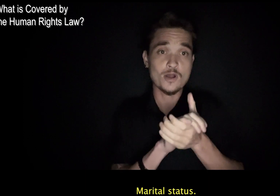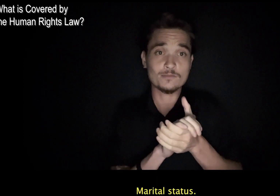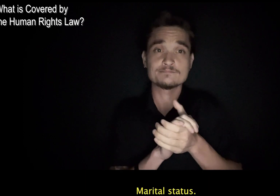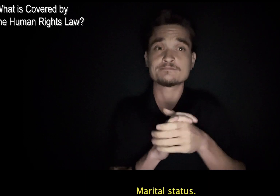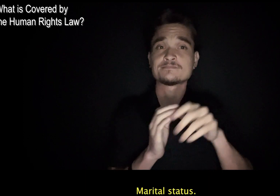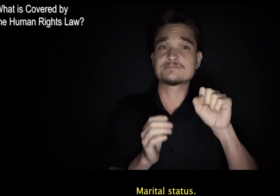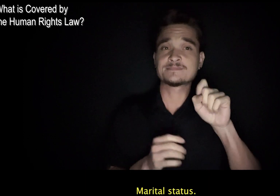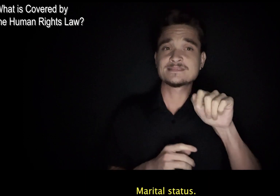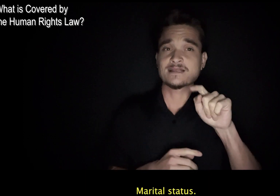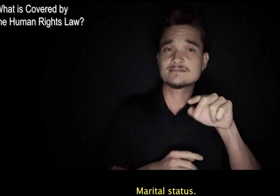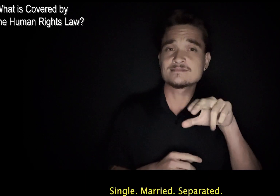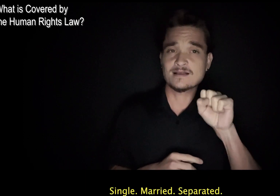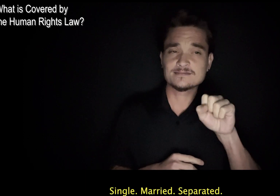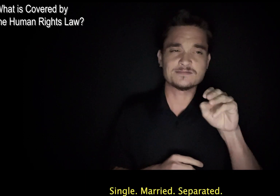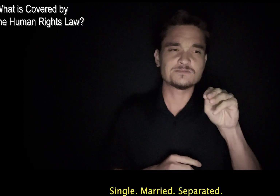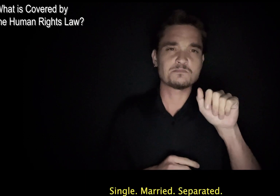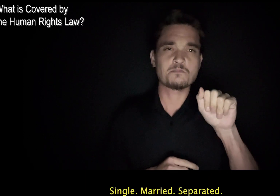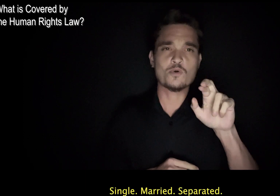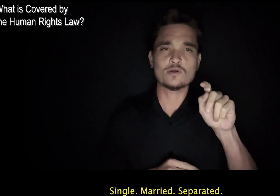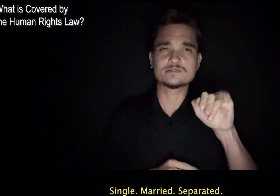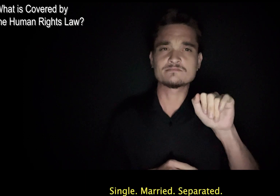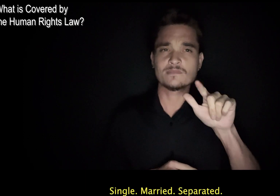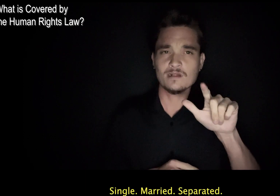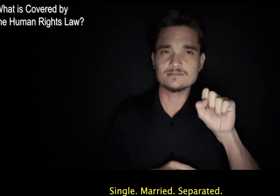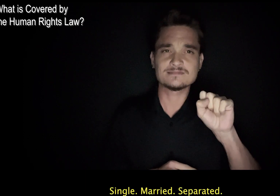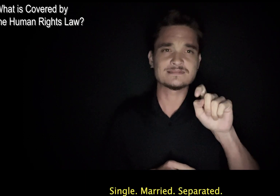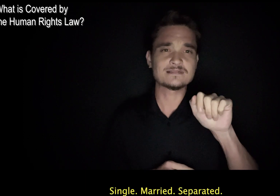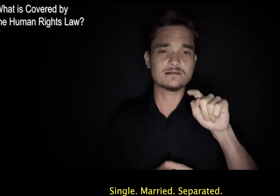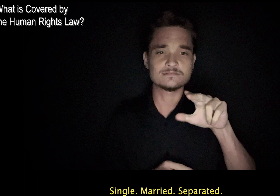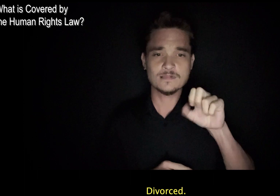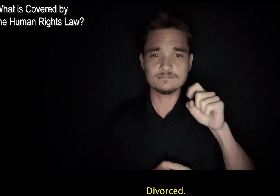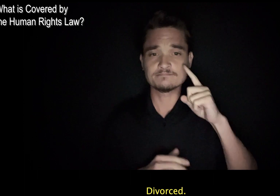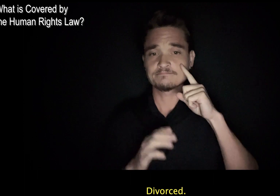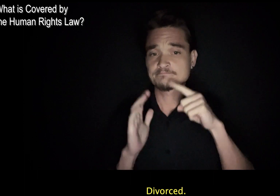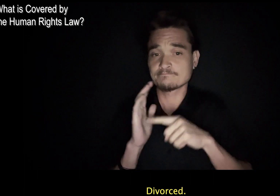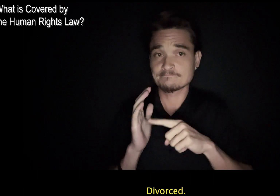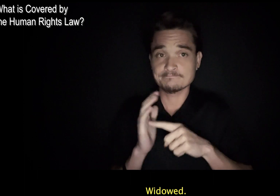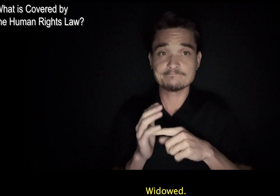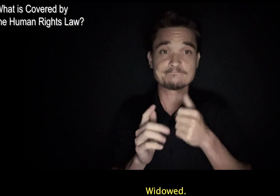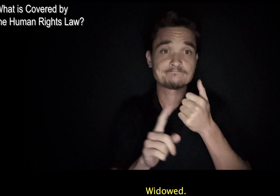Marital status. Single. Married. Separated. Divorced. Widowed.